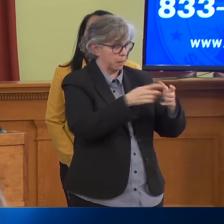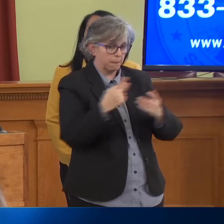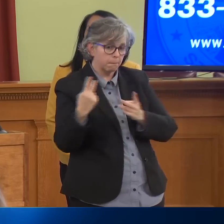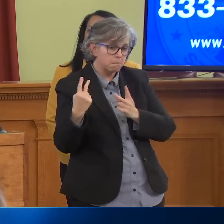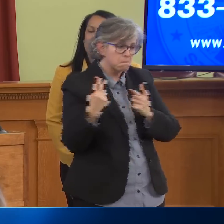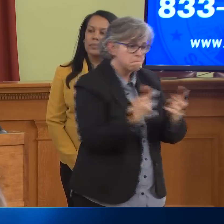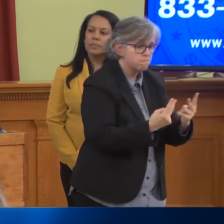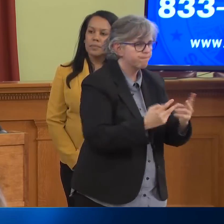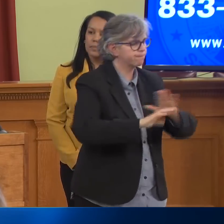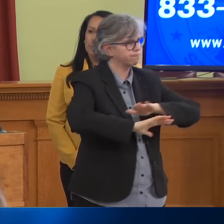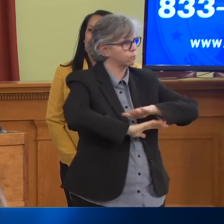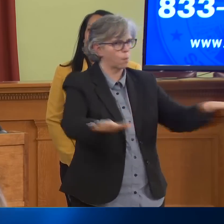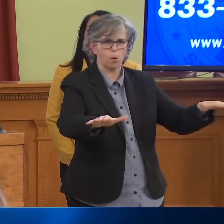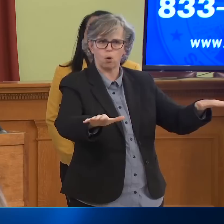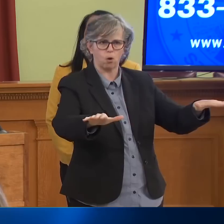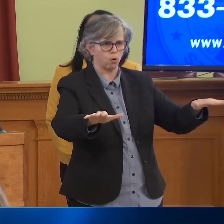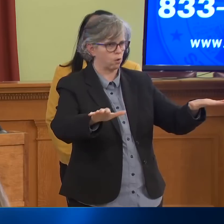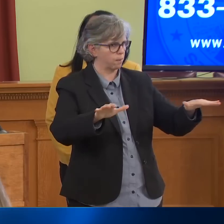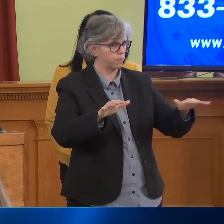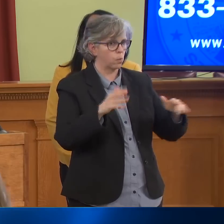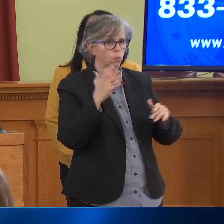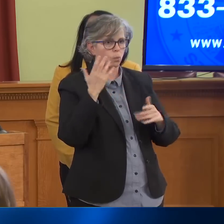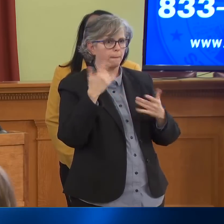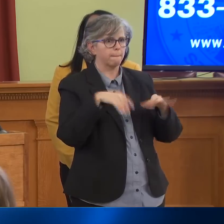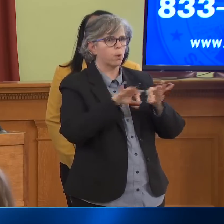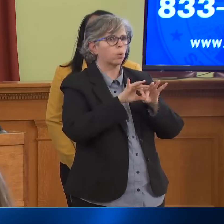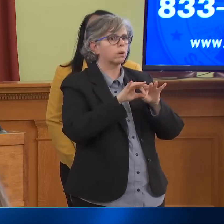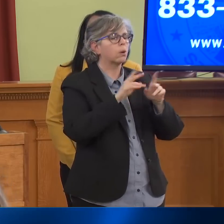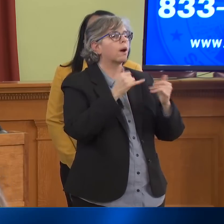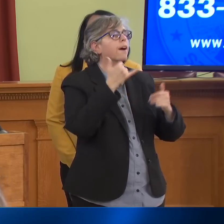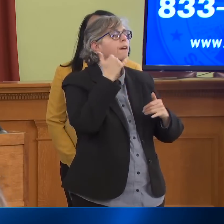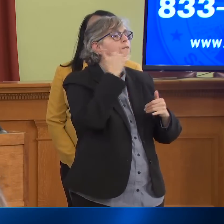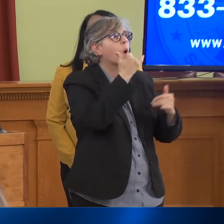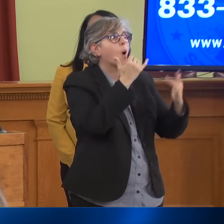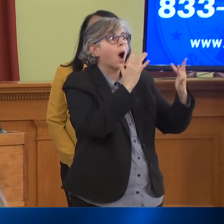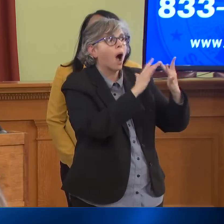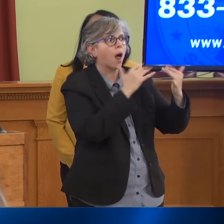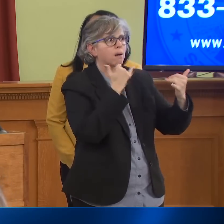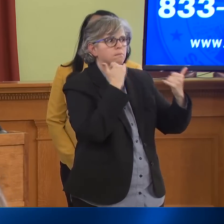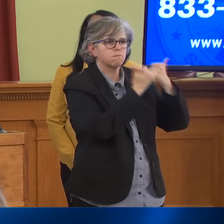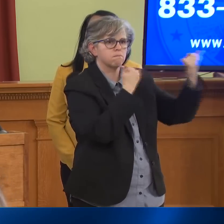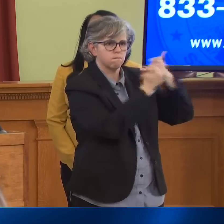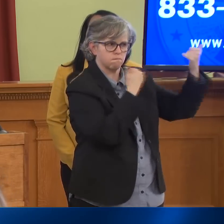SIX PSYCHIATRIC HOSPITALS THAT WE OPERATE AT THE STATE LEVEL. WE MADE EVERY EFFORT TO